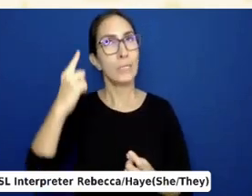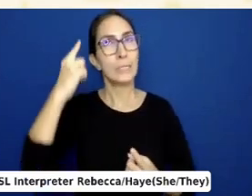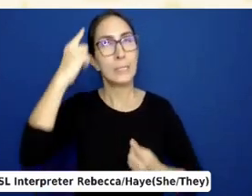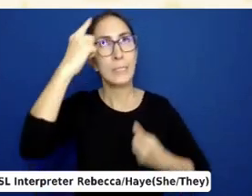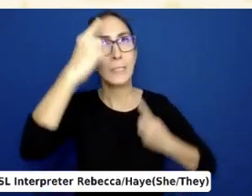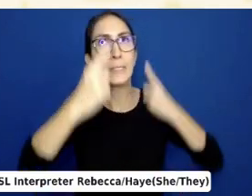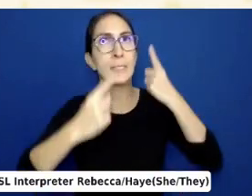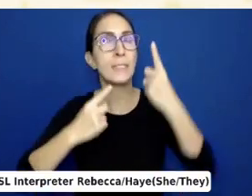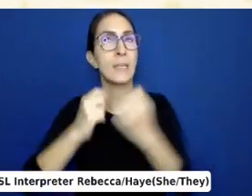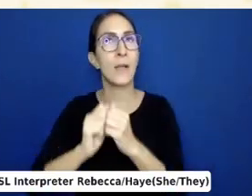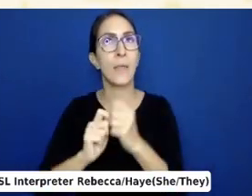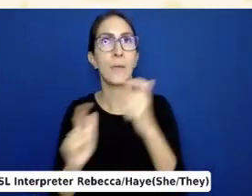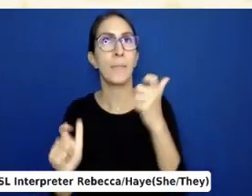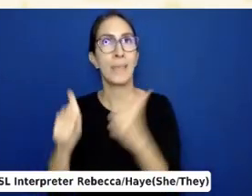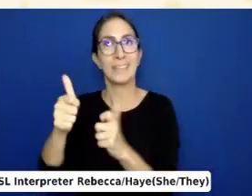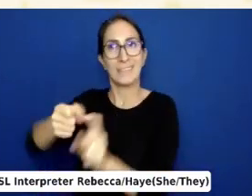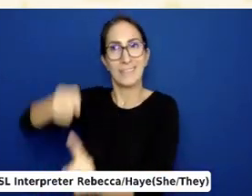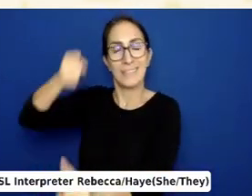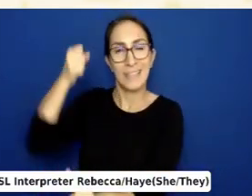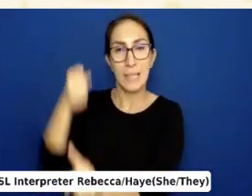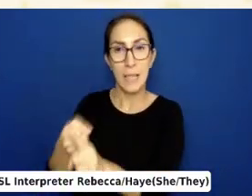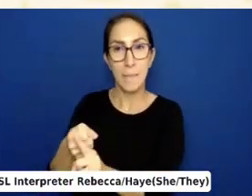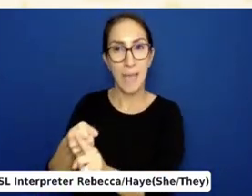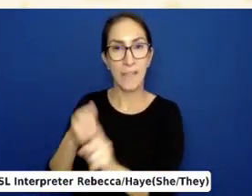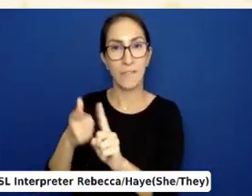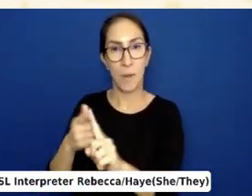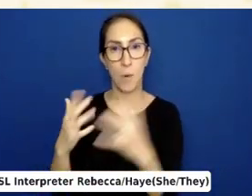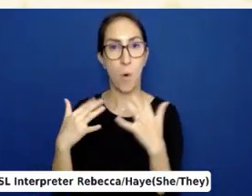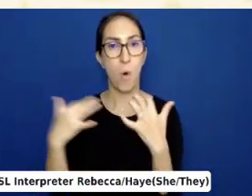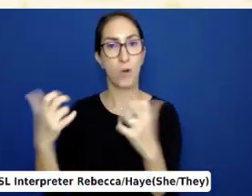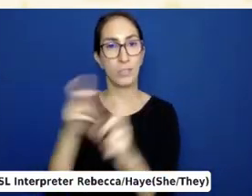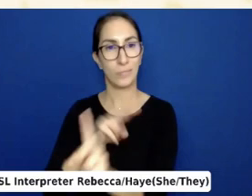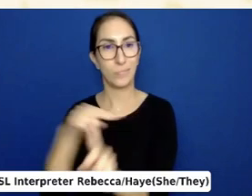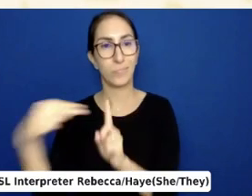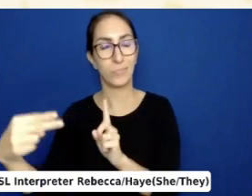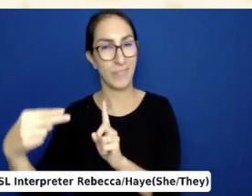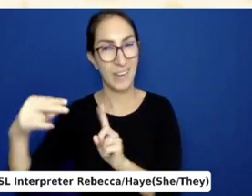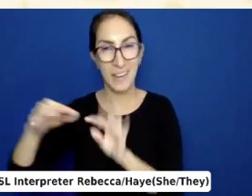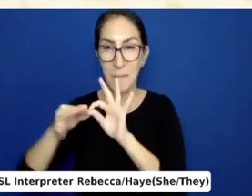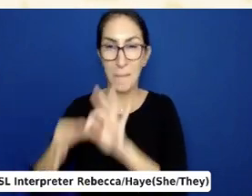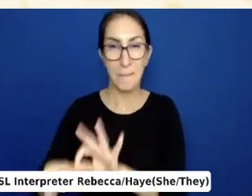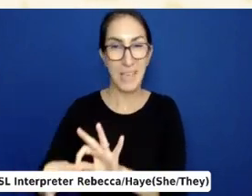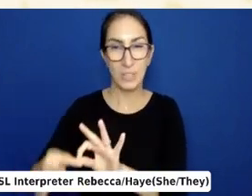through your audience; and based on that, you can create a mix